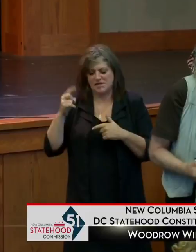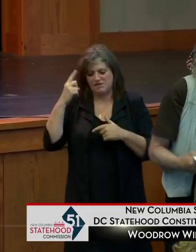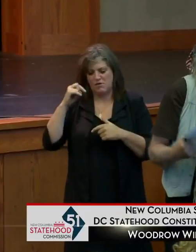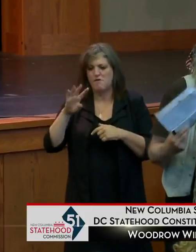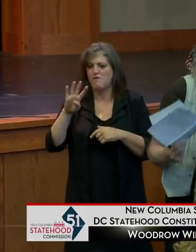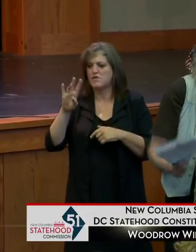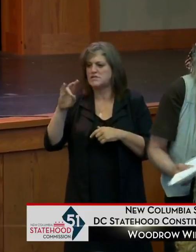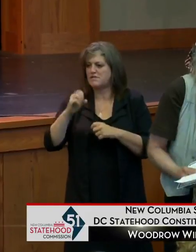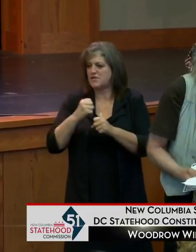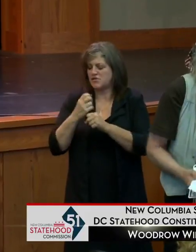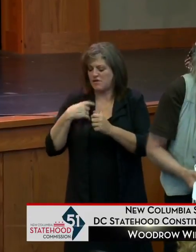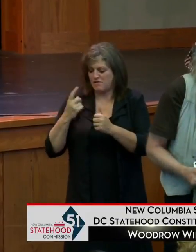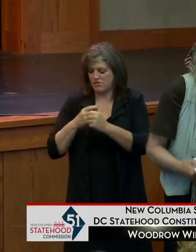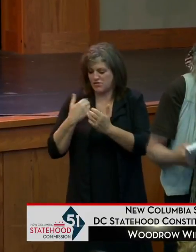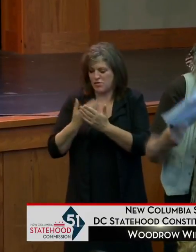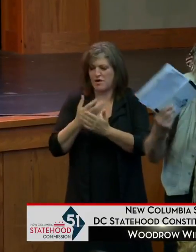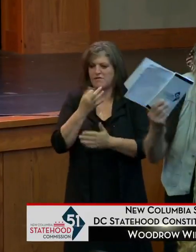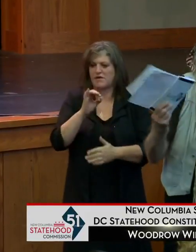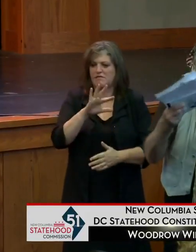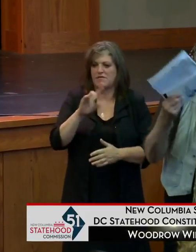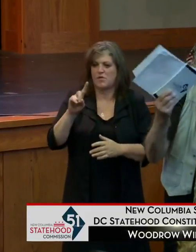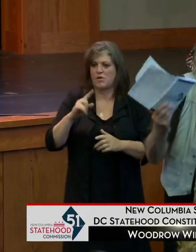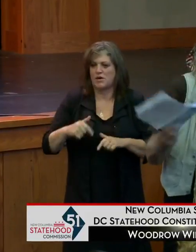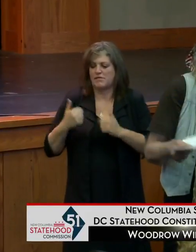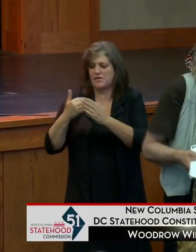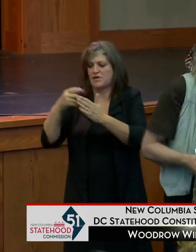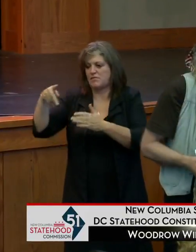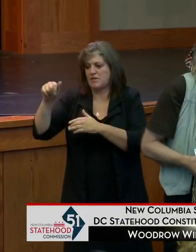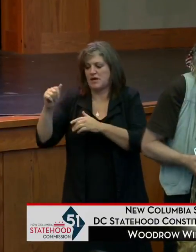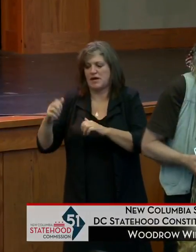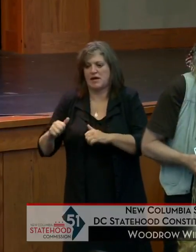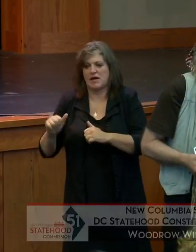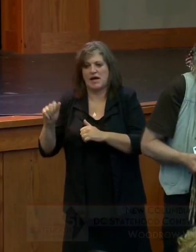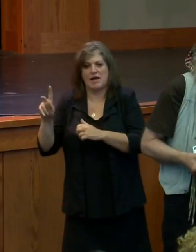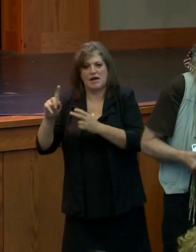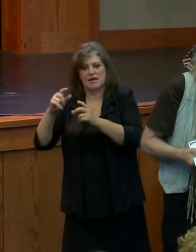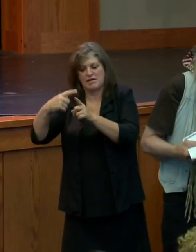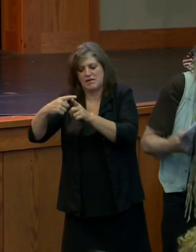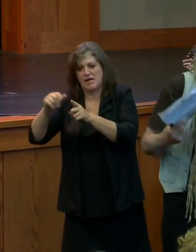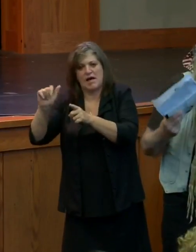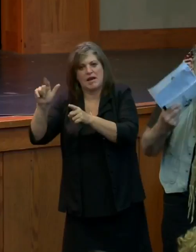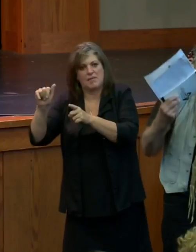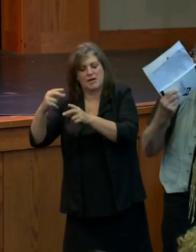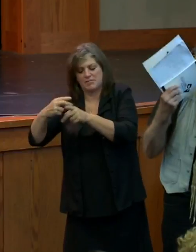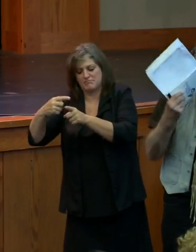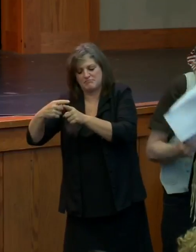I FIRST CAME HERE IN 1951, LIVING NEAR PENNSYLVANIA AVENUE AND ALABAMA AVENUE.